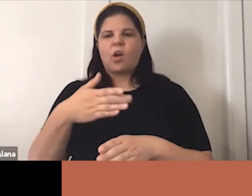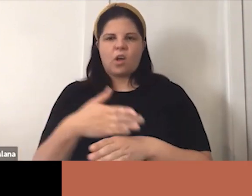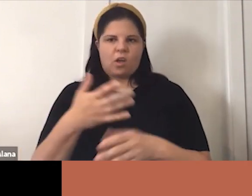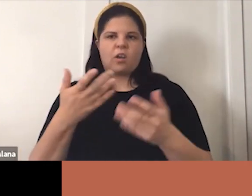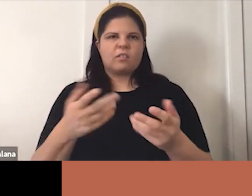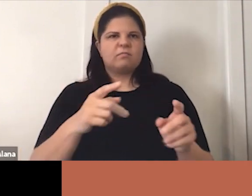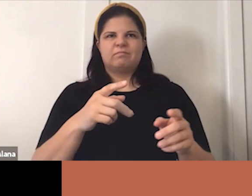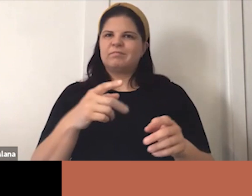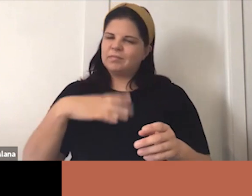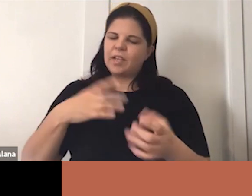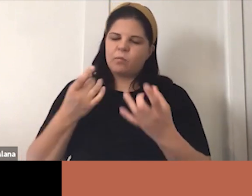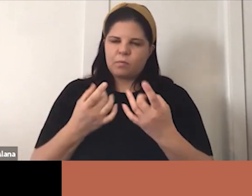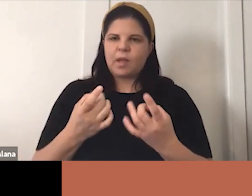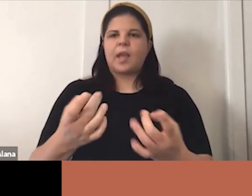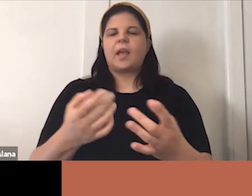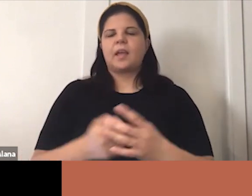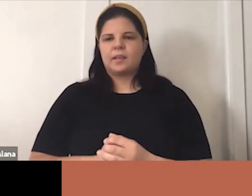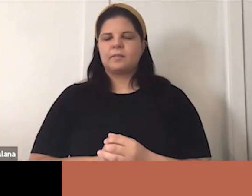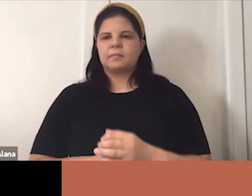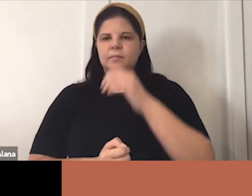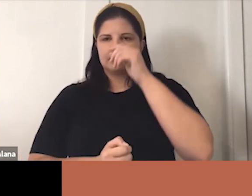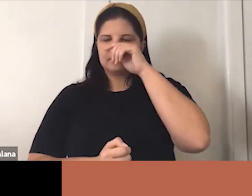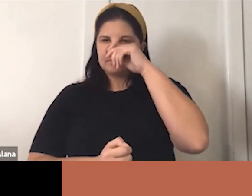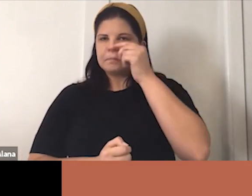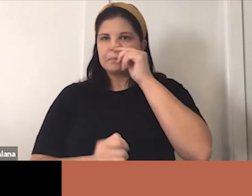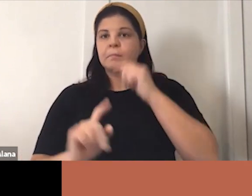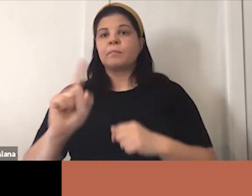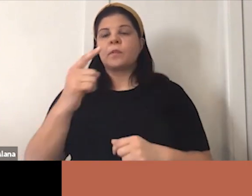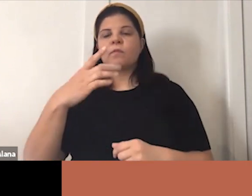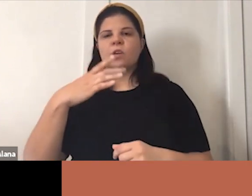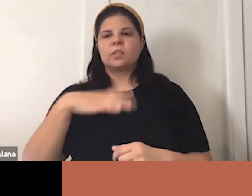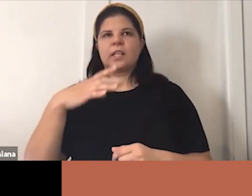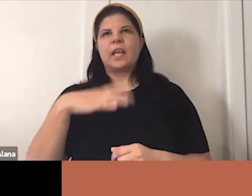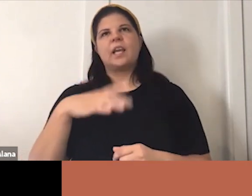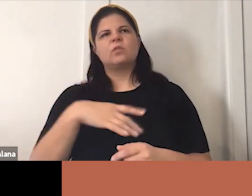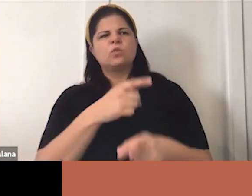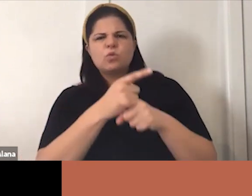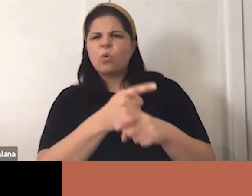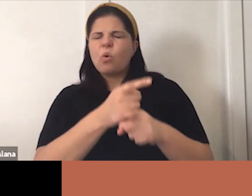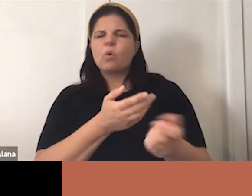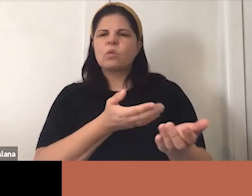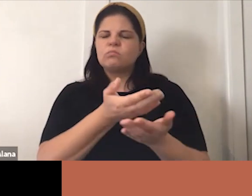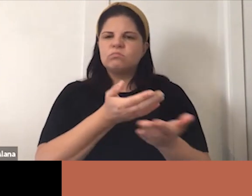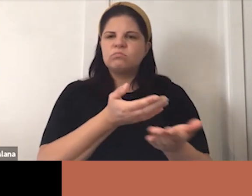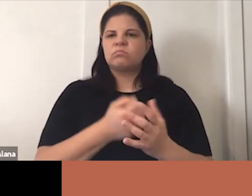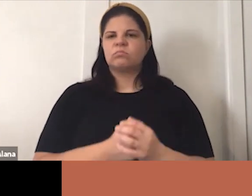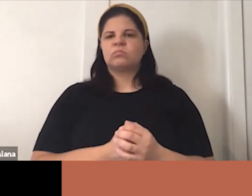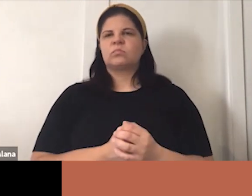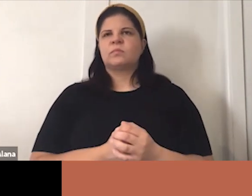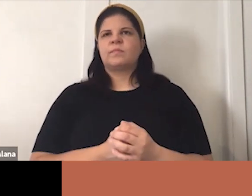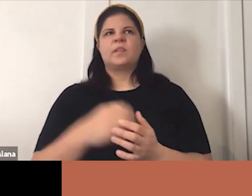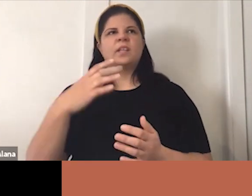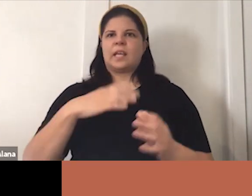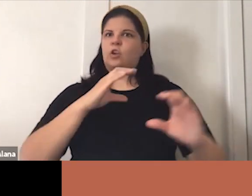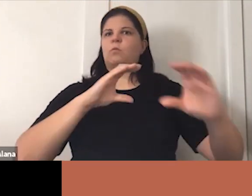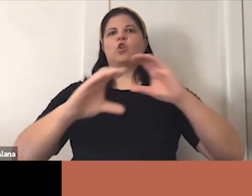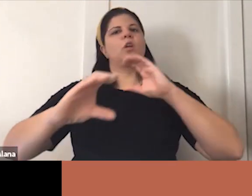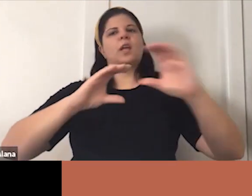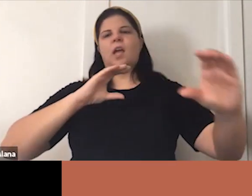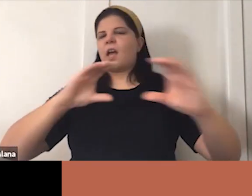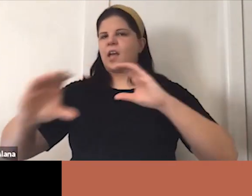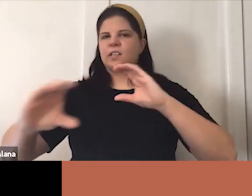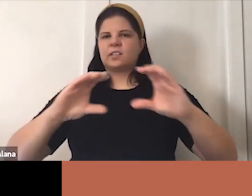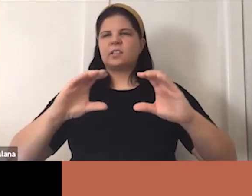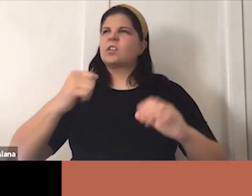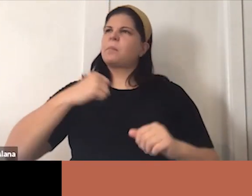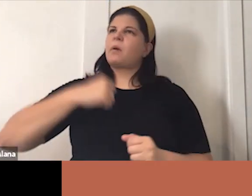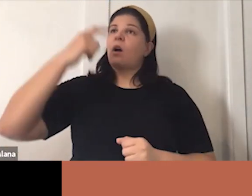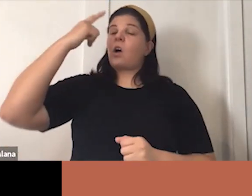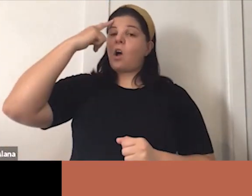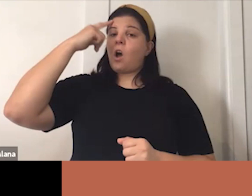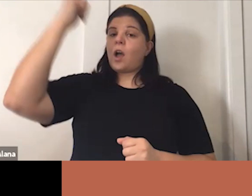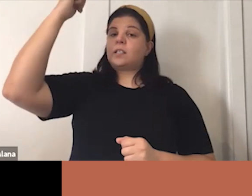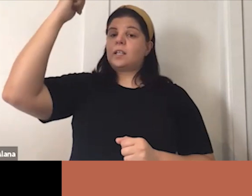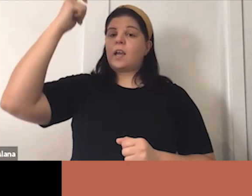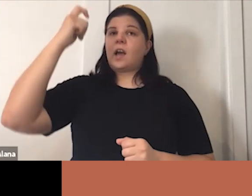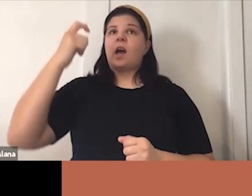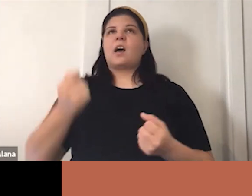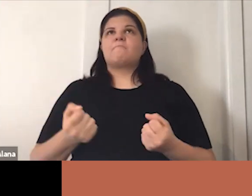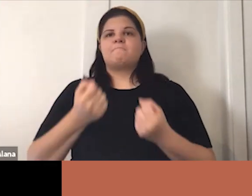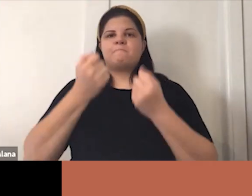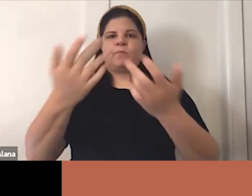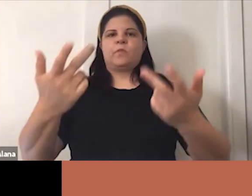Talking about - it was about developing, communicating the idea visually.